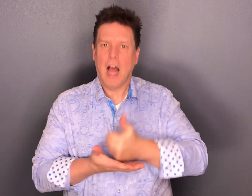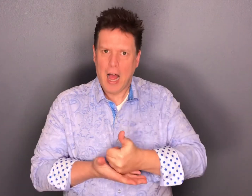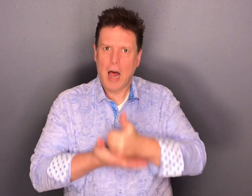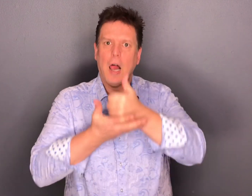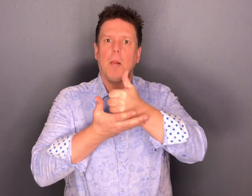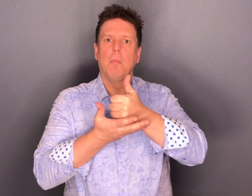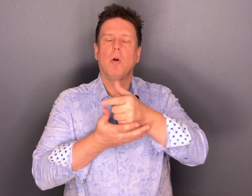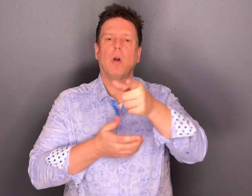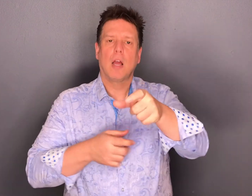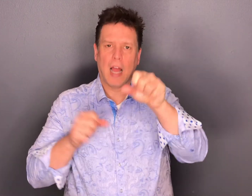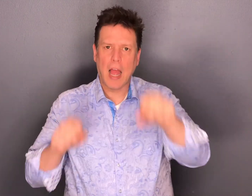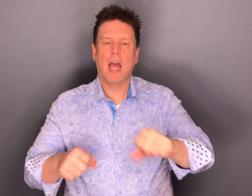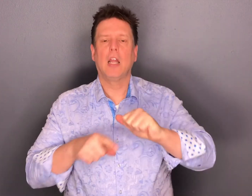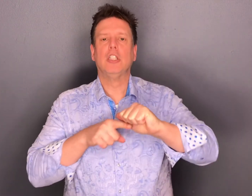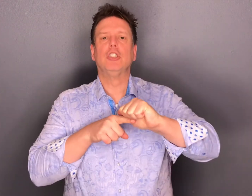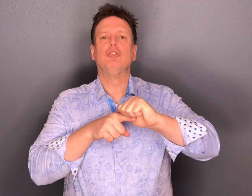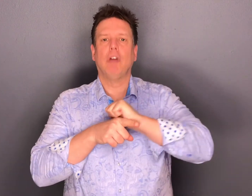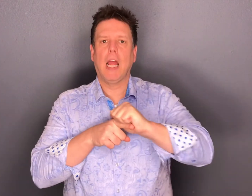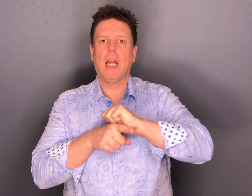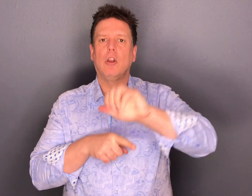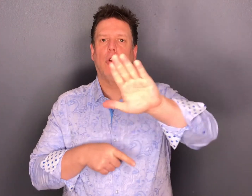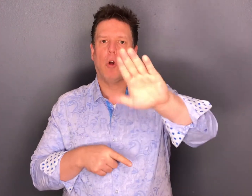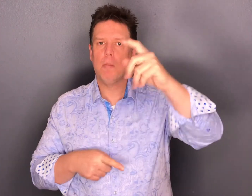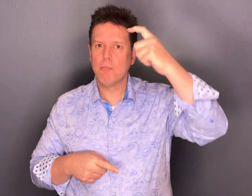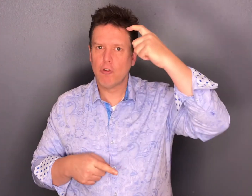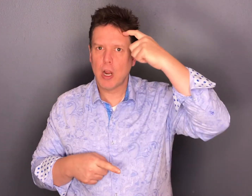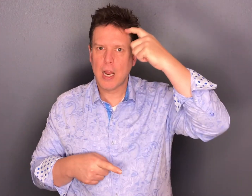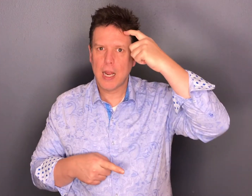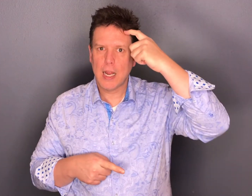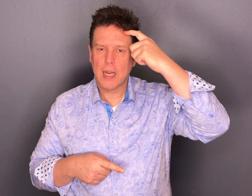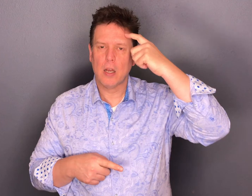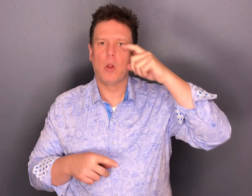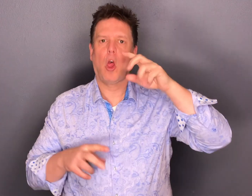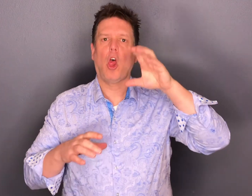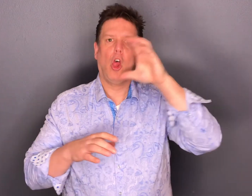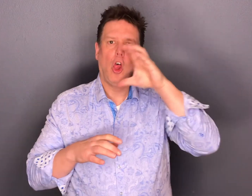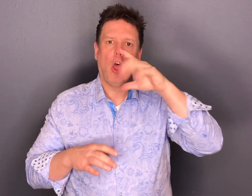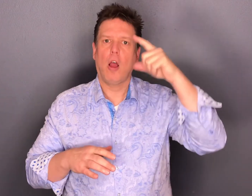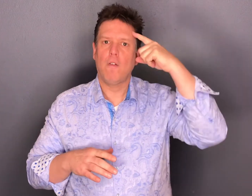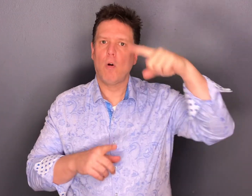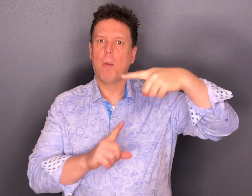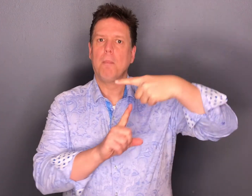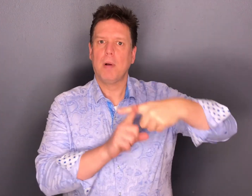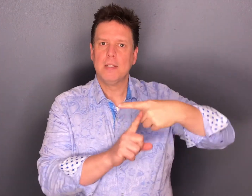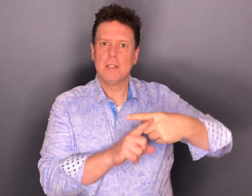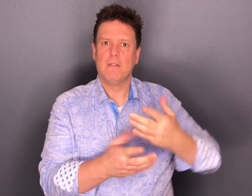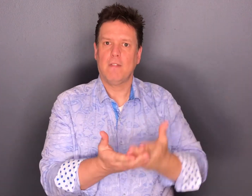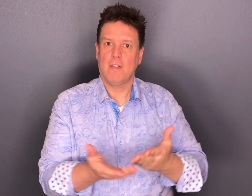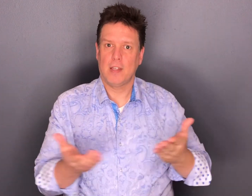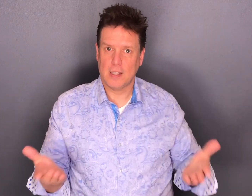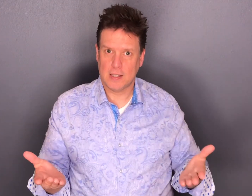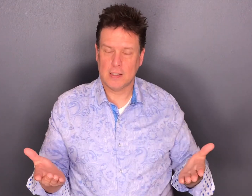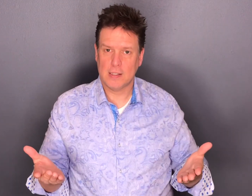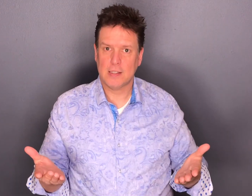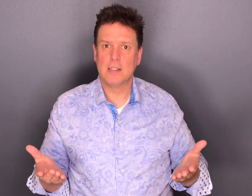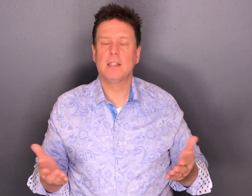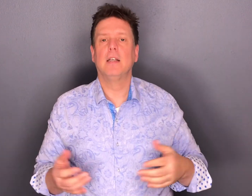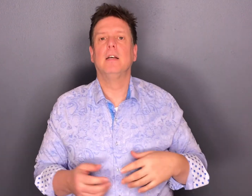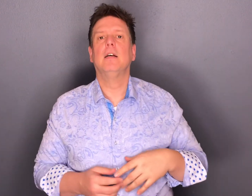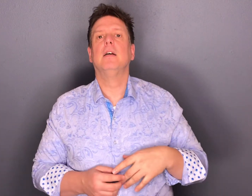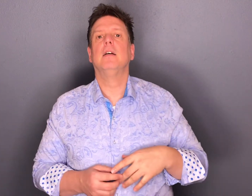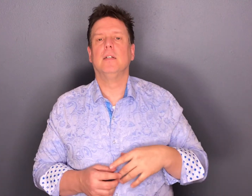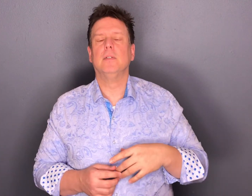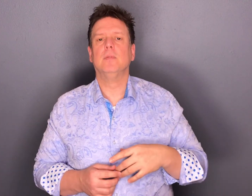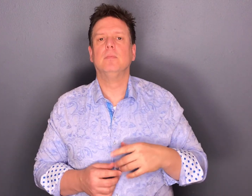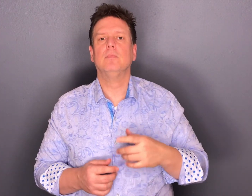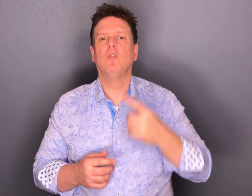the moment. This helps us to retrain our minds to look for positive things for